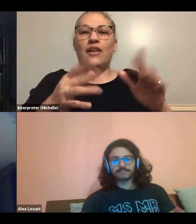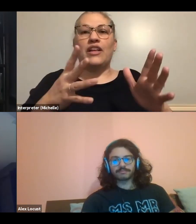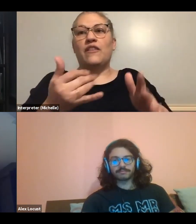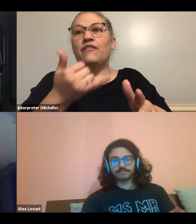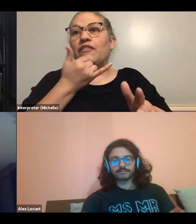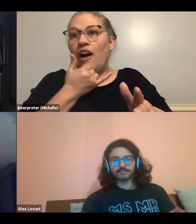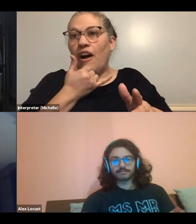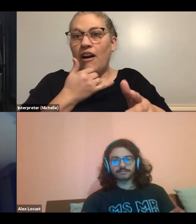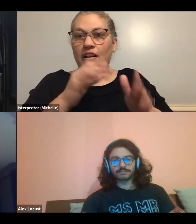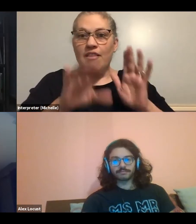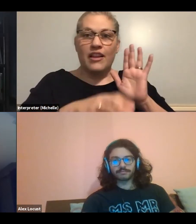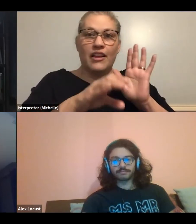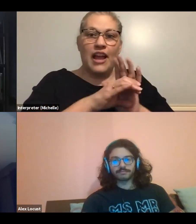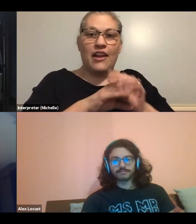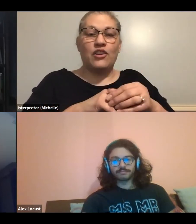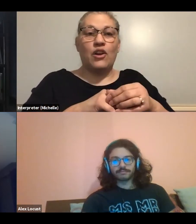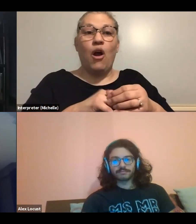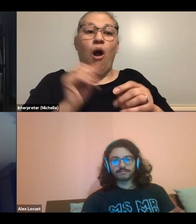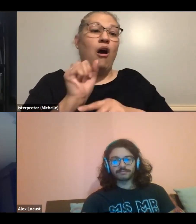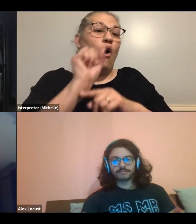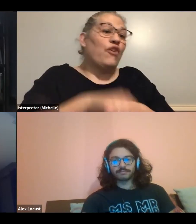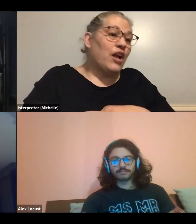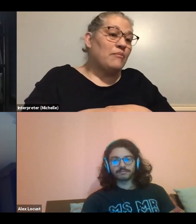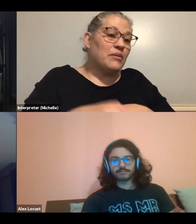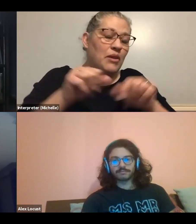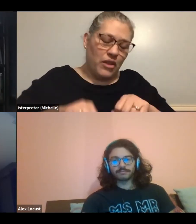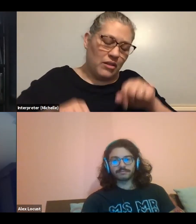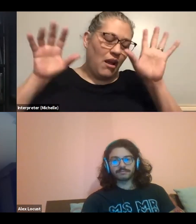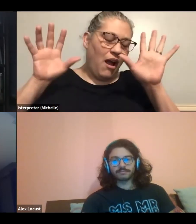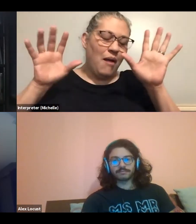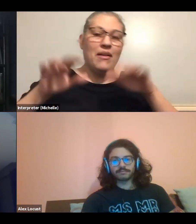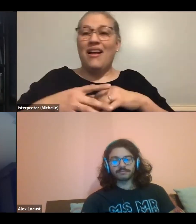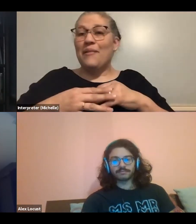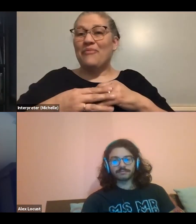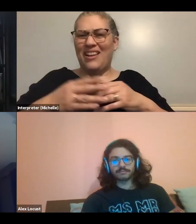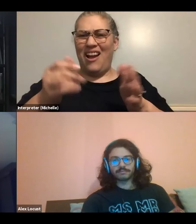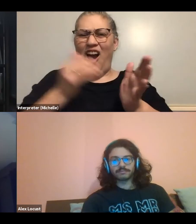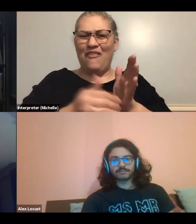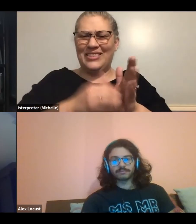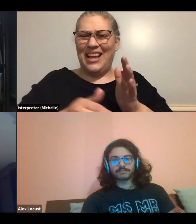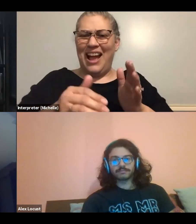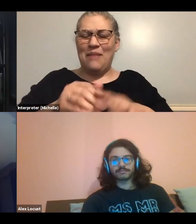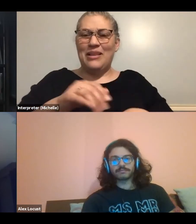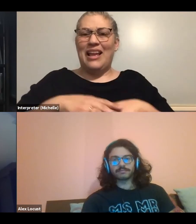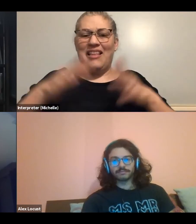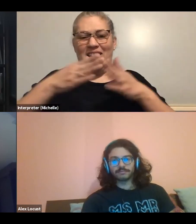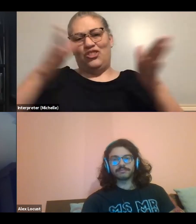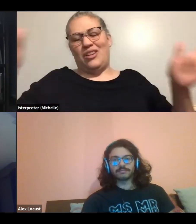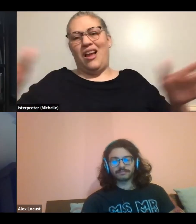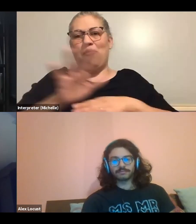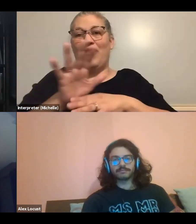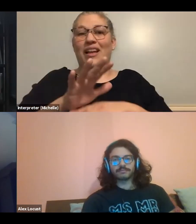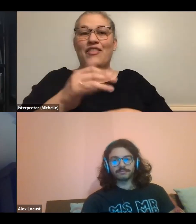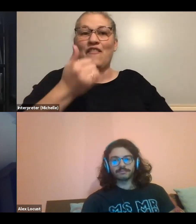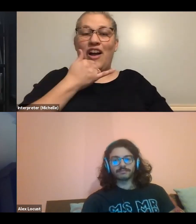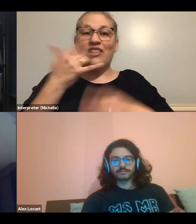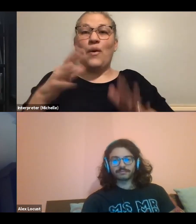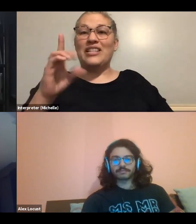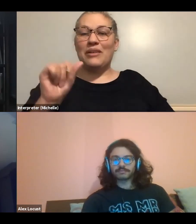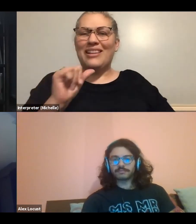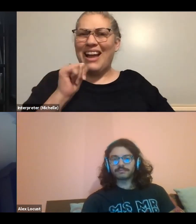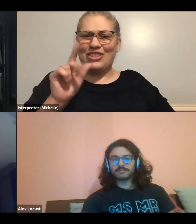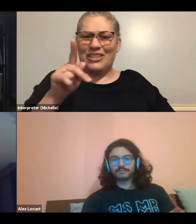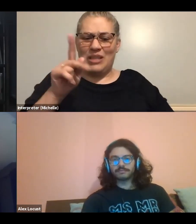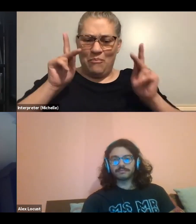Matthew Alaniz: That the character kind of either overcomes to comes to and a lot of times in mainstream media with the flaw is already the disability, not the human aspect of just being someone in the world.